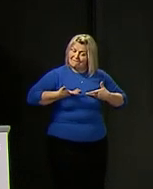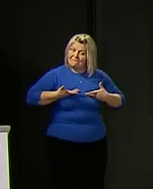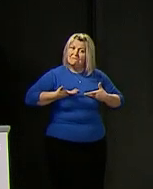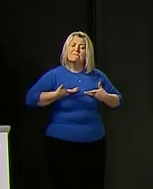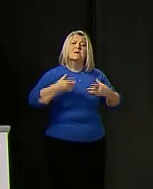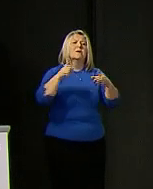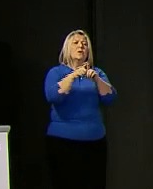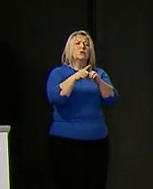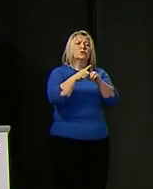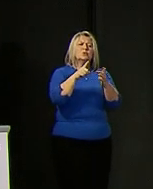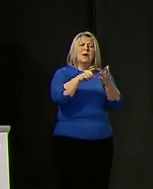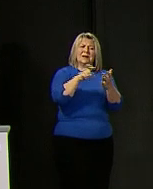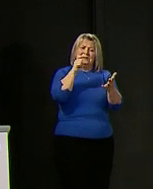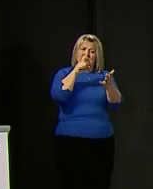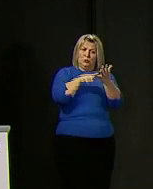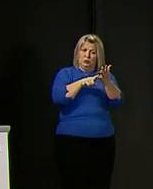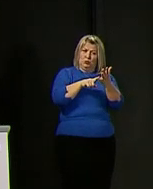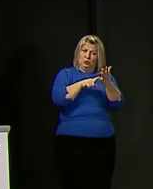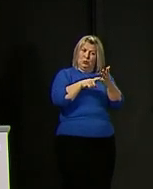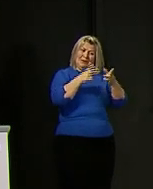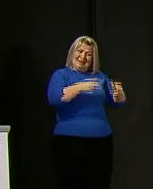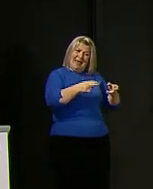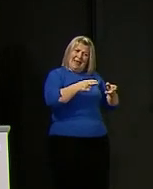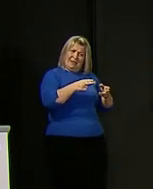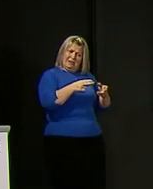rates from coronavirus I think this has been published for England Wales and